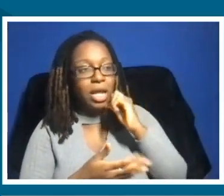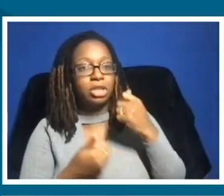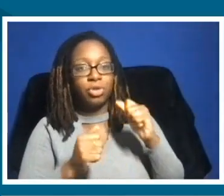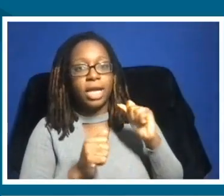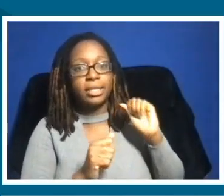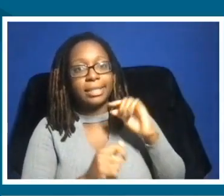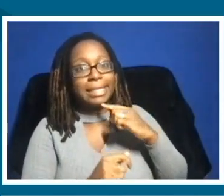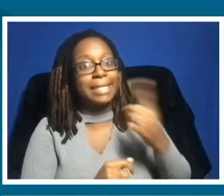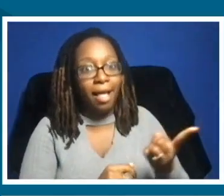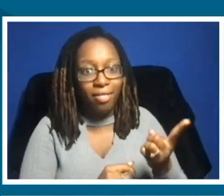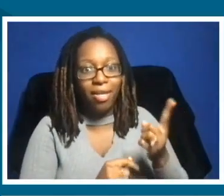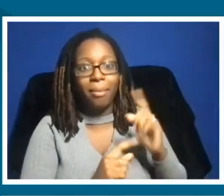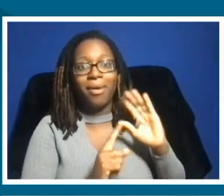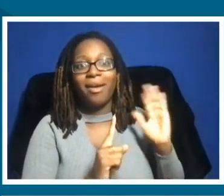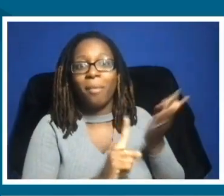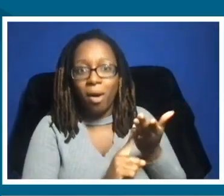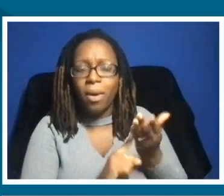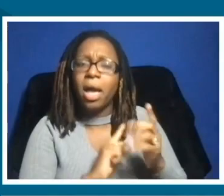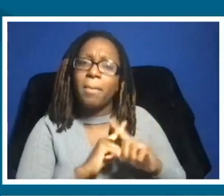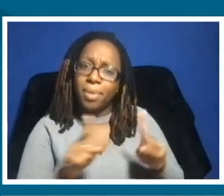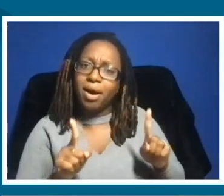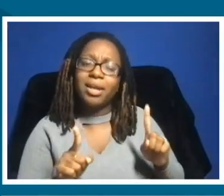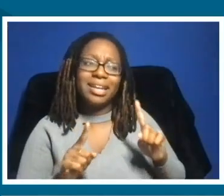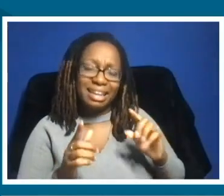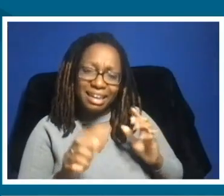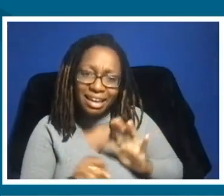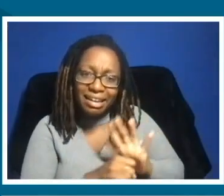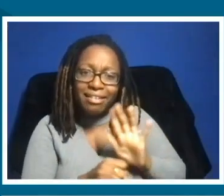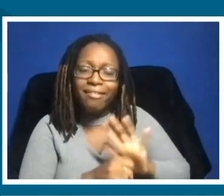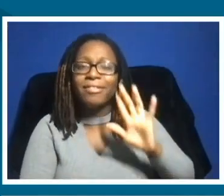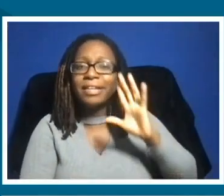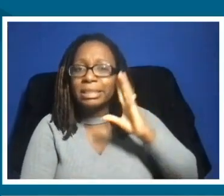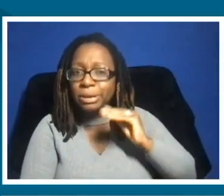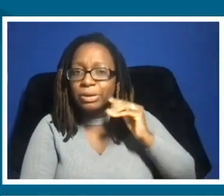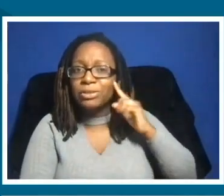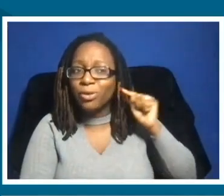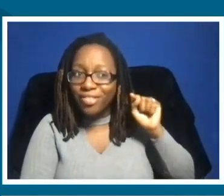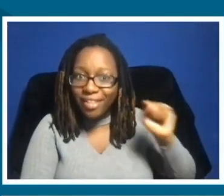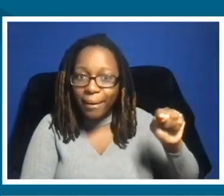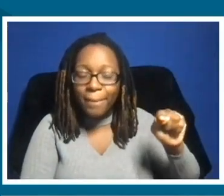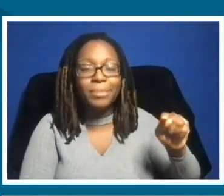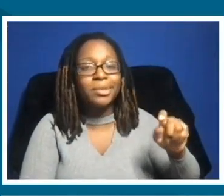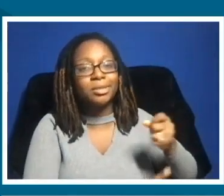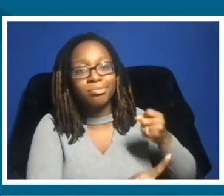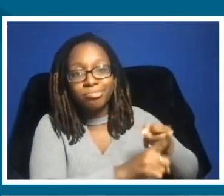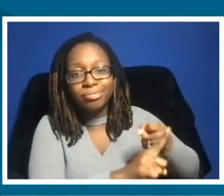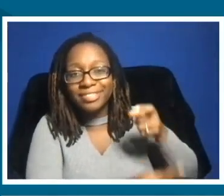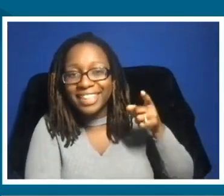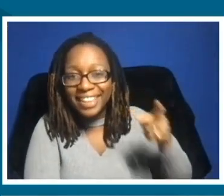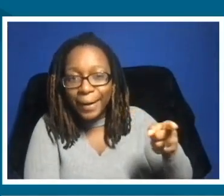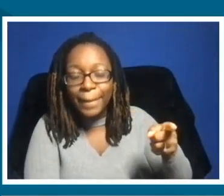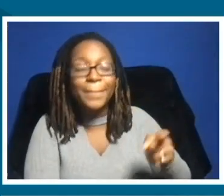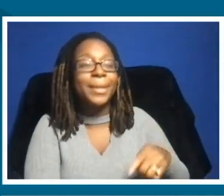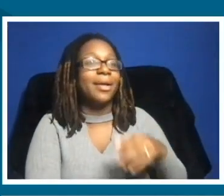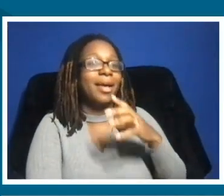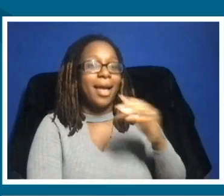meaningful um experience for other people you know which which would benefit them their